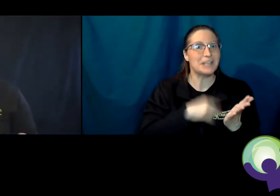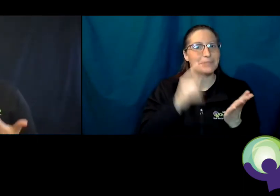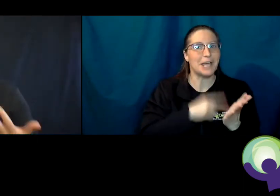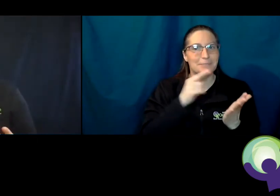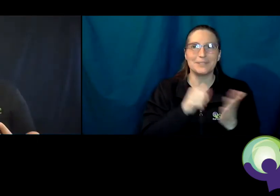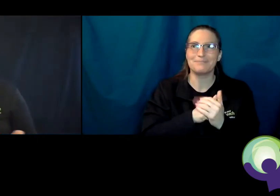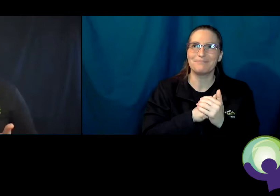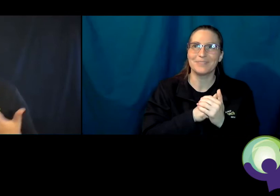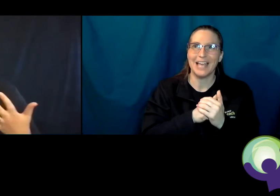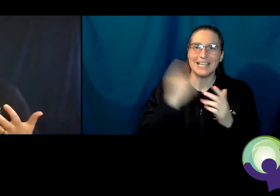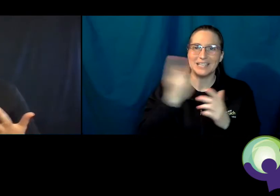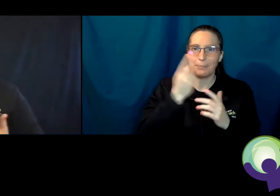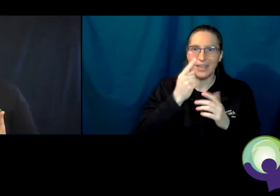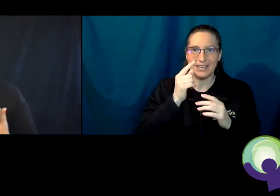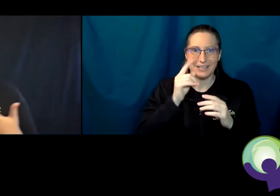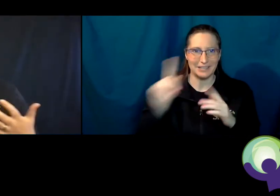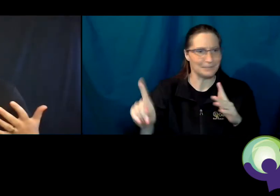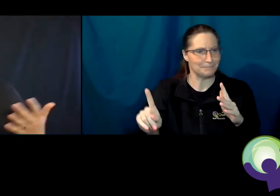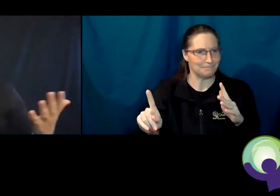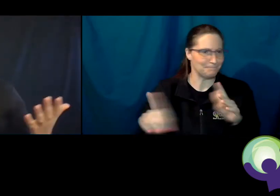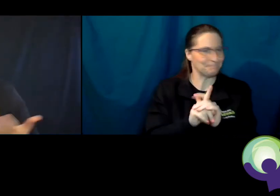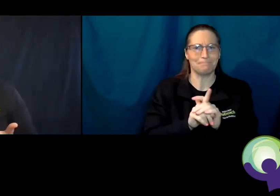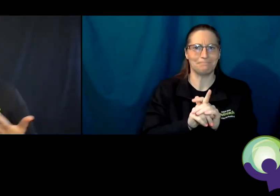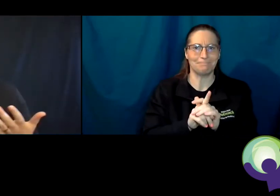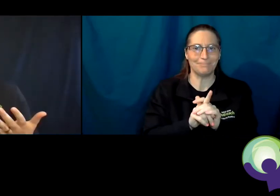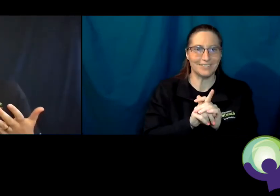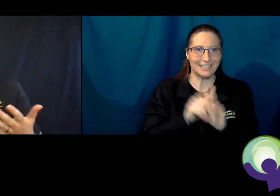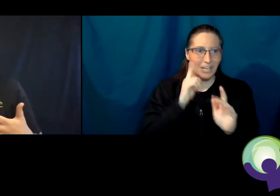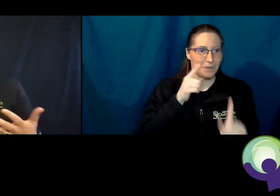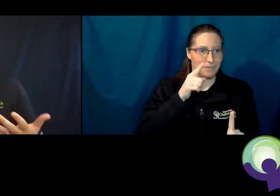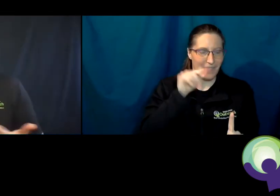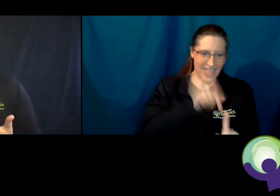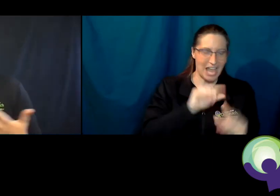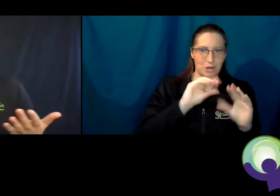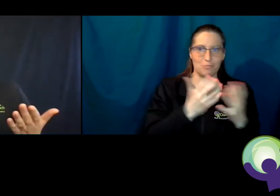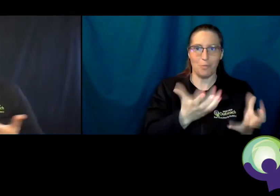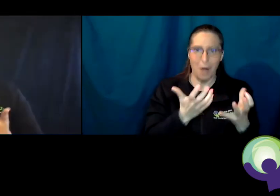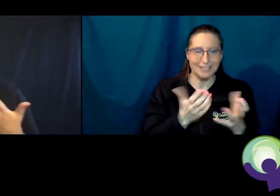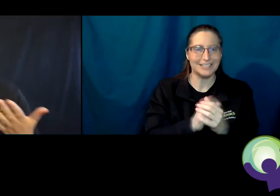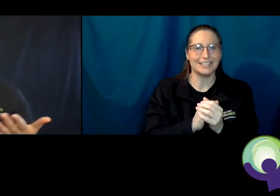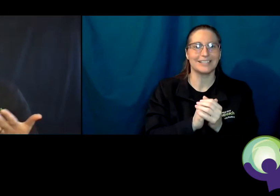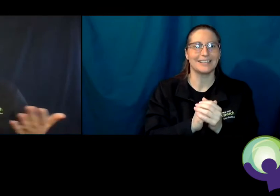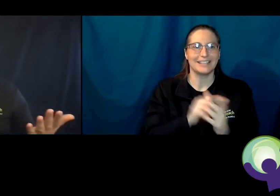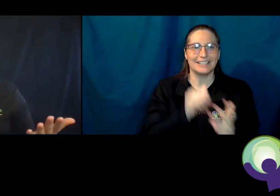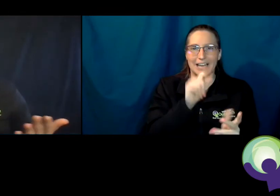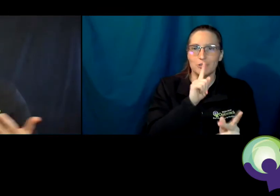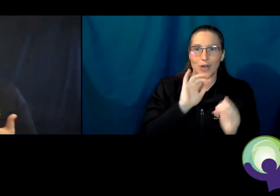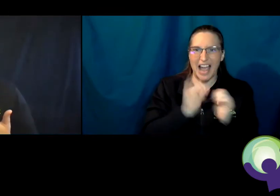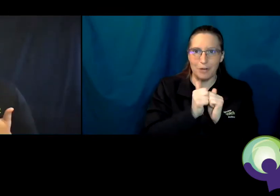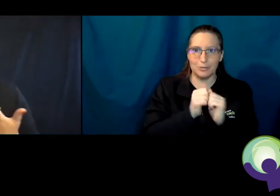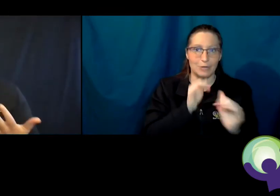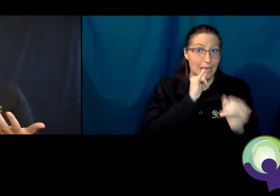sticks out that oh they're they're not sure how to interview, they're not sure how to